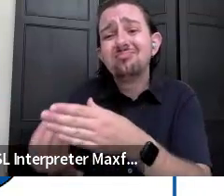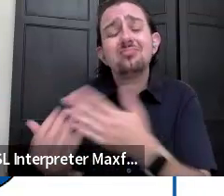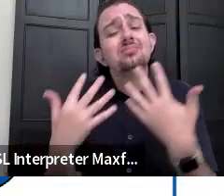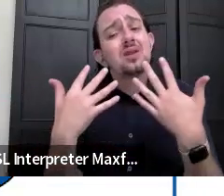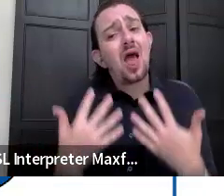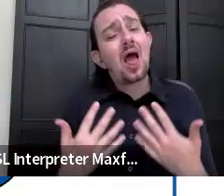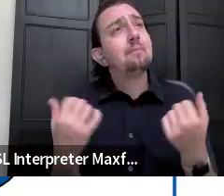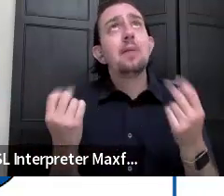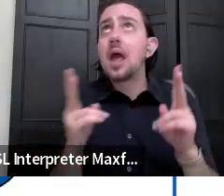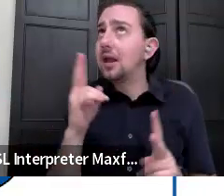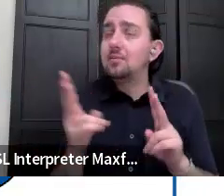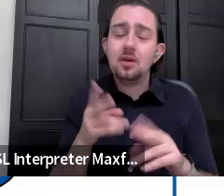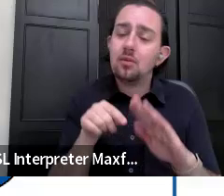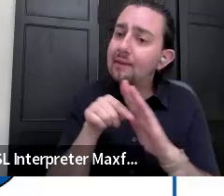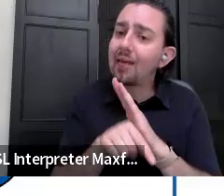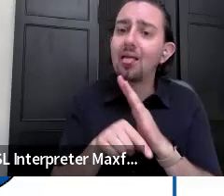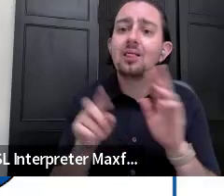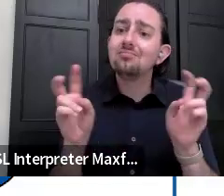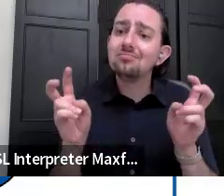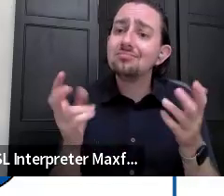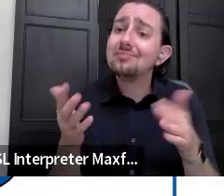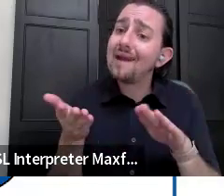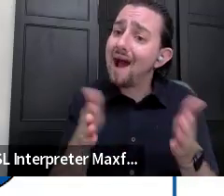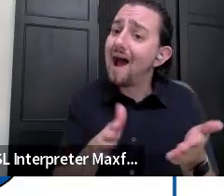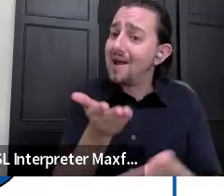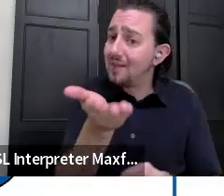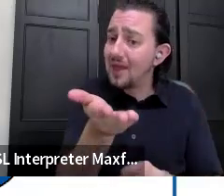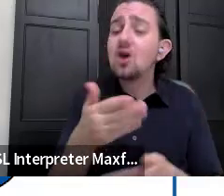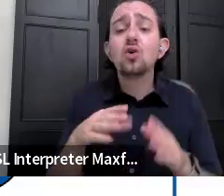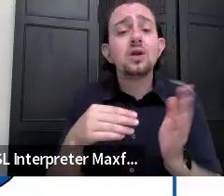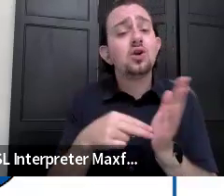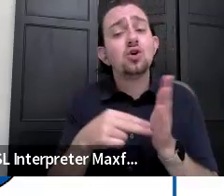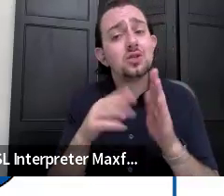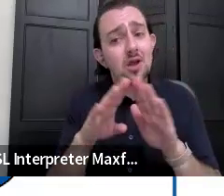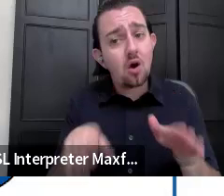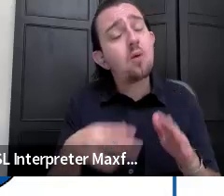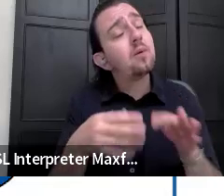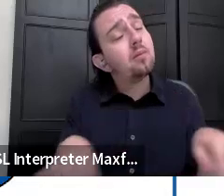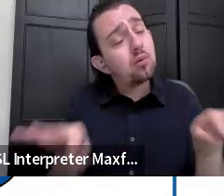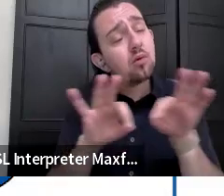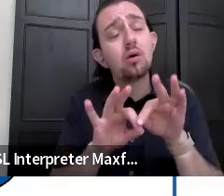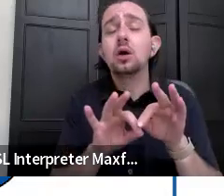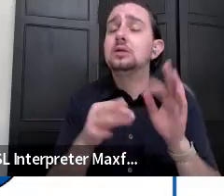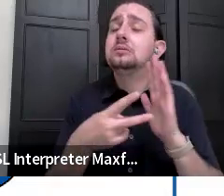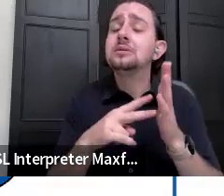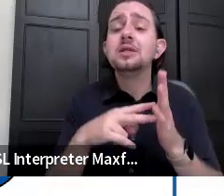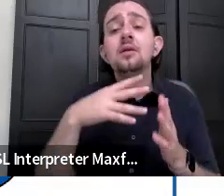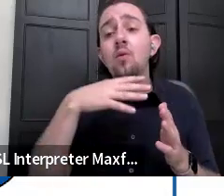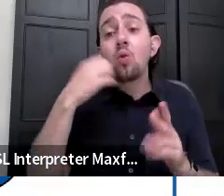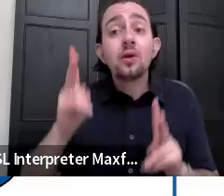That's why people need to be able to have affordable accessible housing. Need to be able to live in their communities and be able